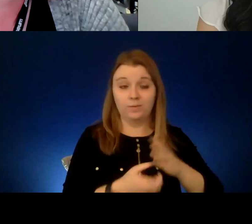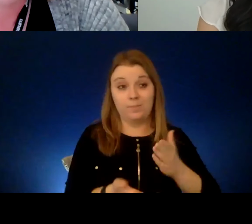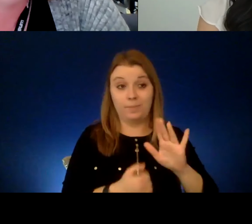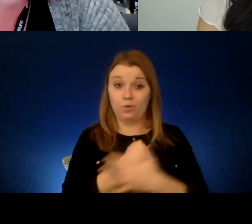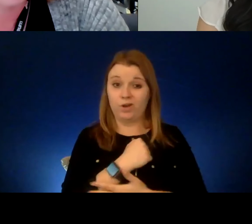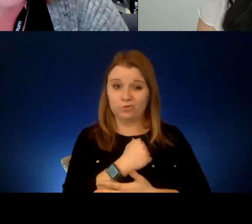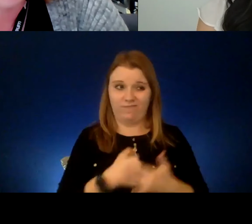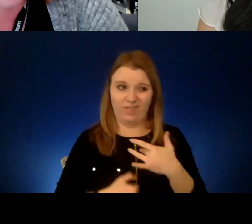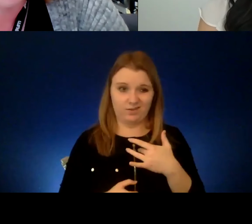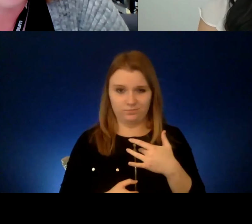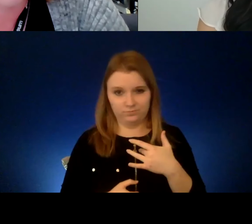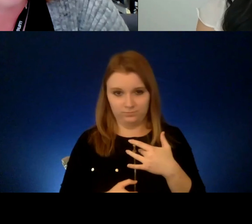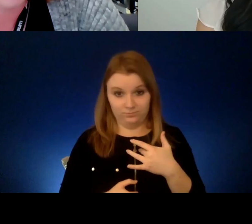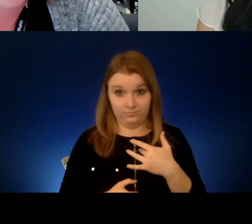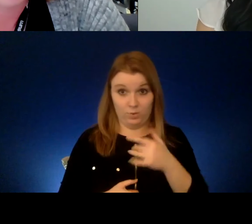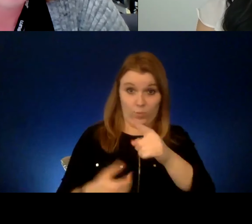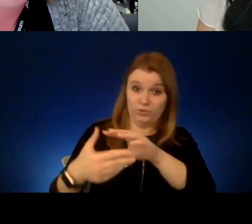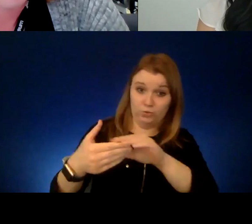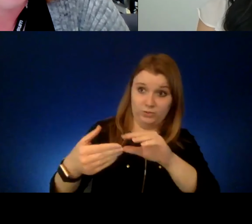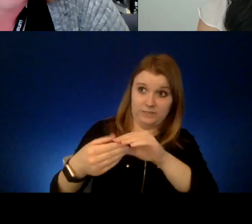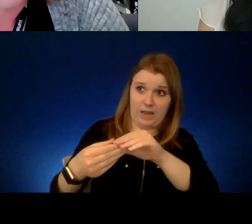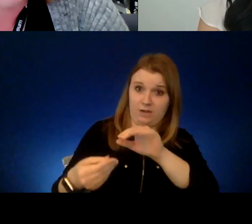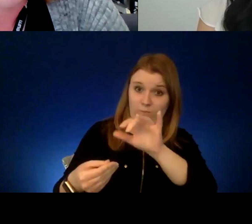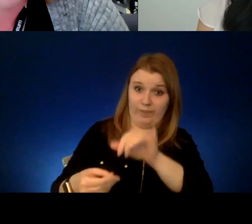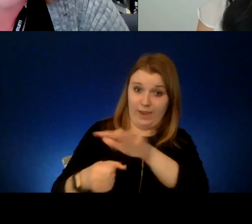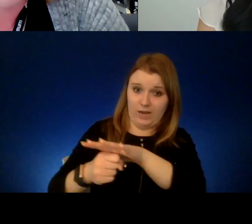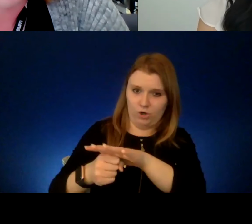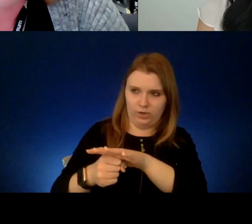you're saying rings true where I am, love to hear from you.